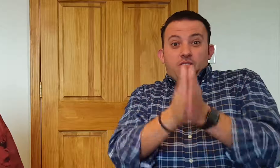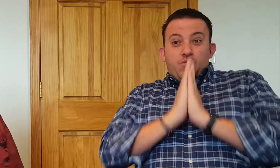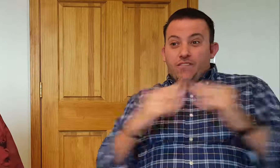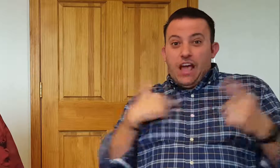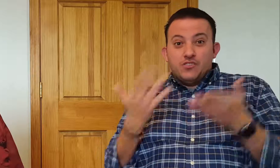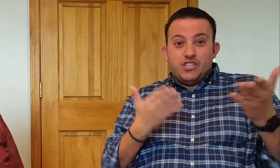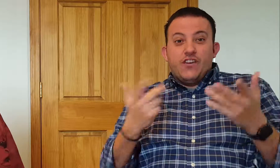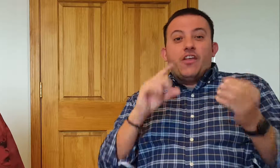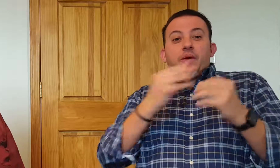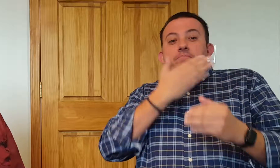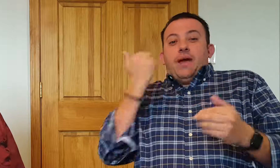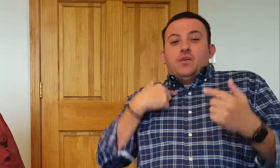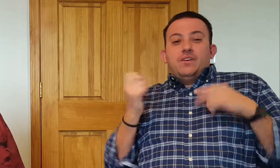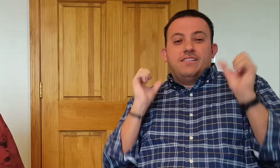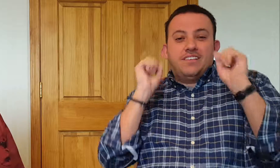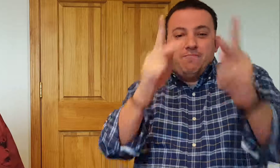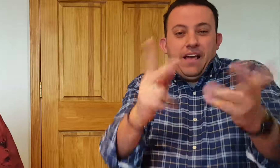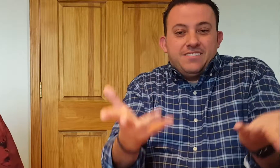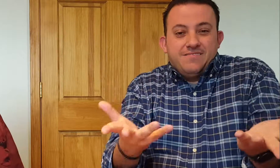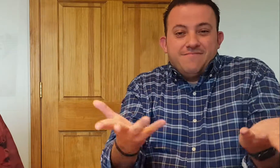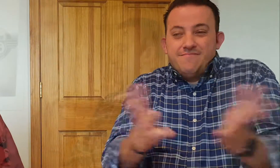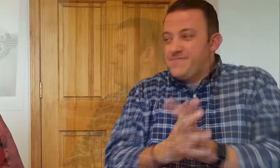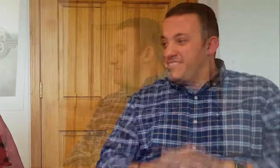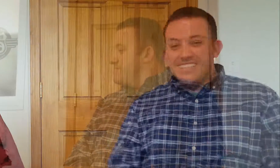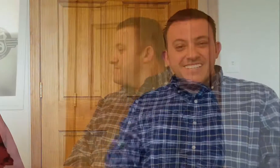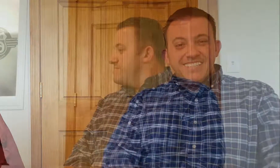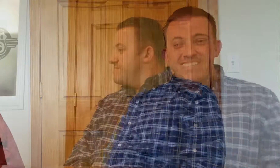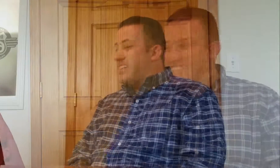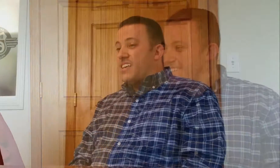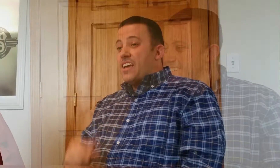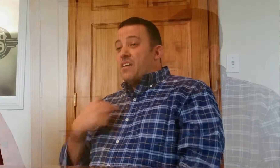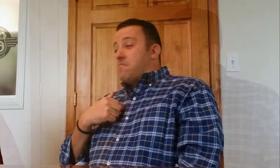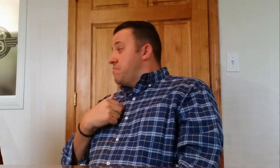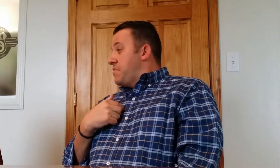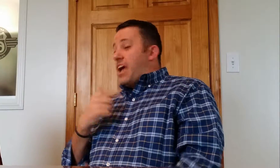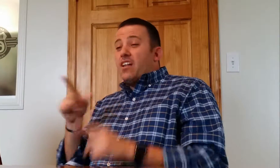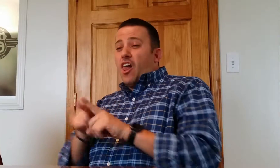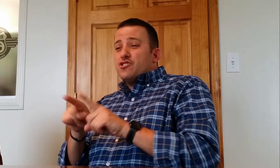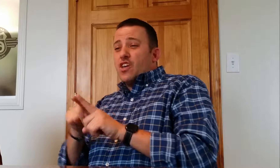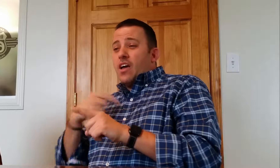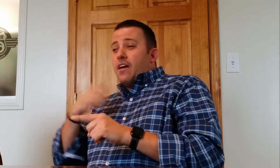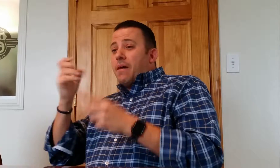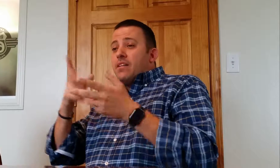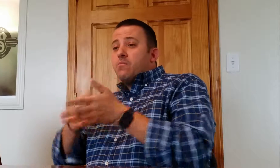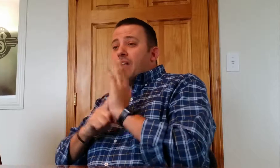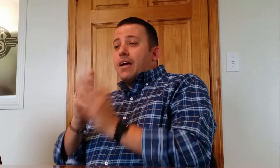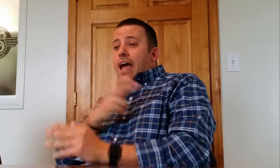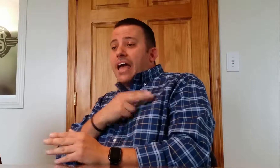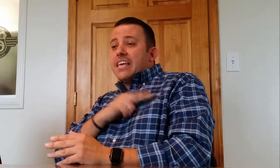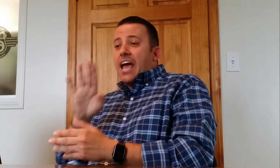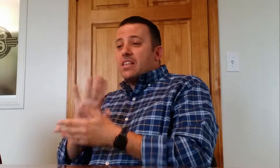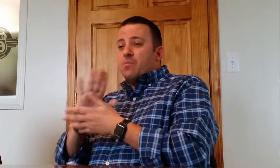to train them and give them jobs. The more requests for services, the more opportunities we can provide you guys and the more we can give back.